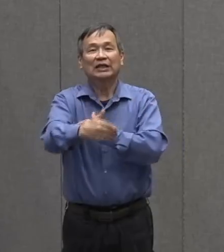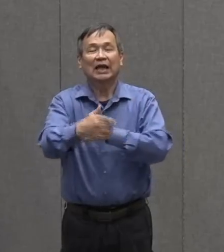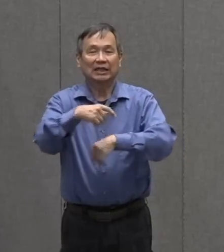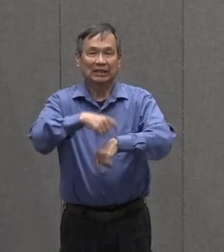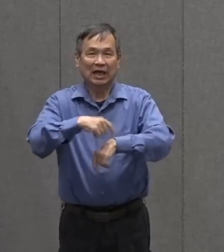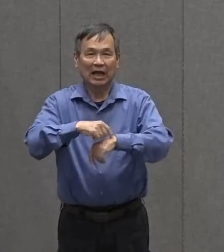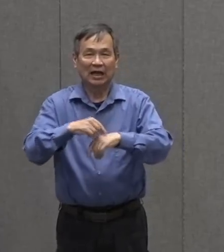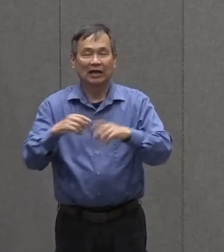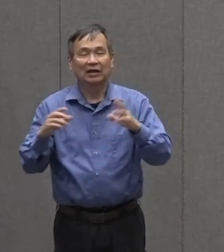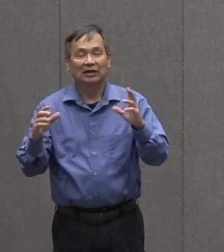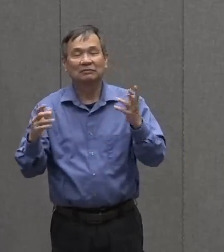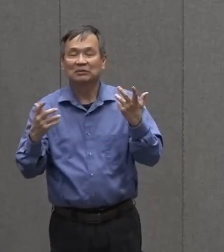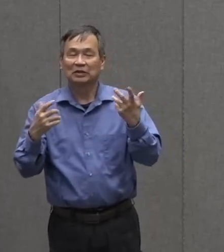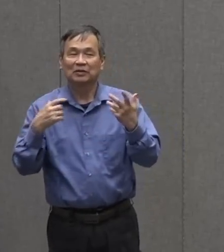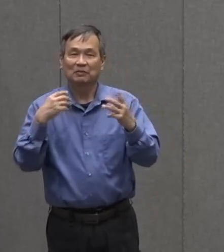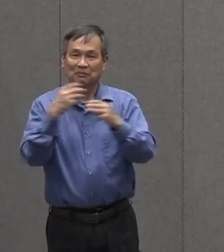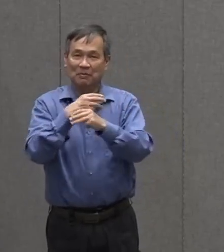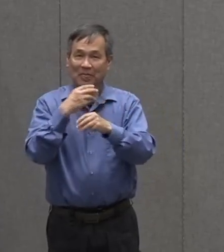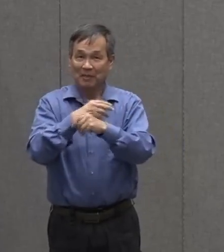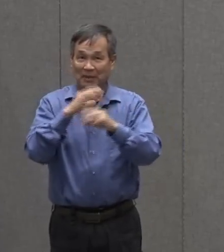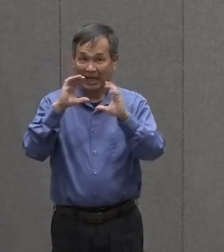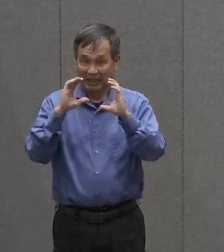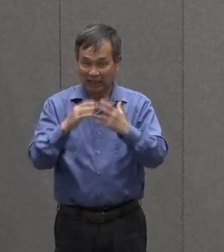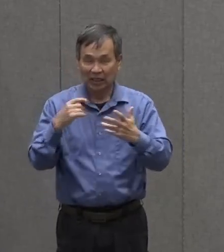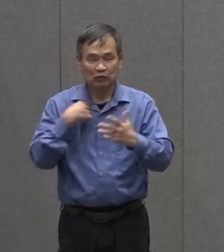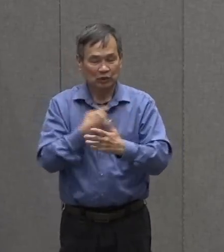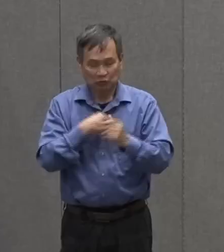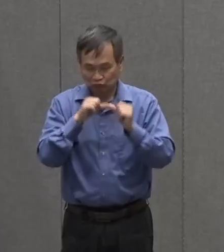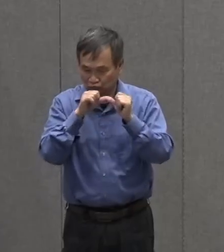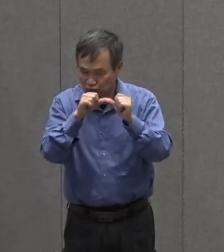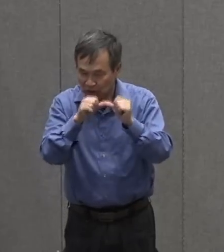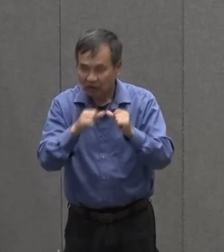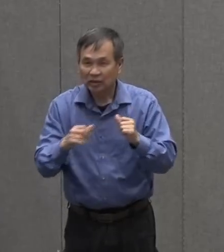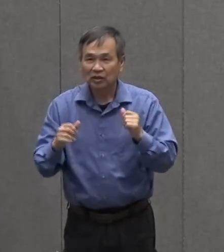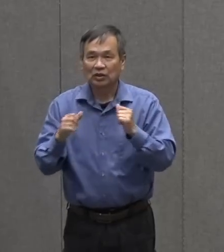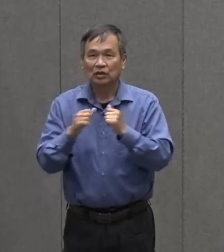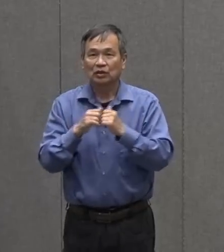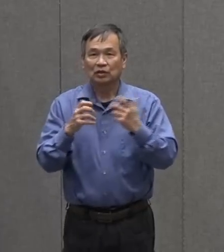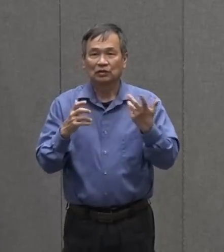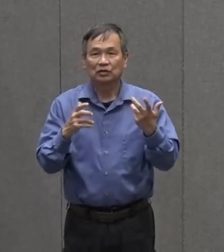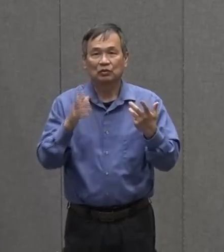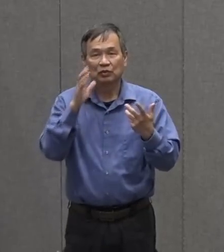we will continue on with a math task with the will shop continued.